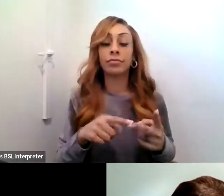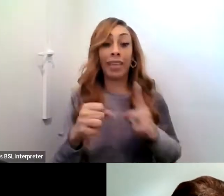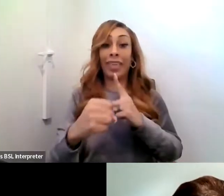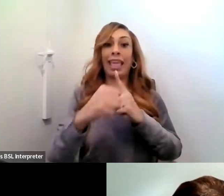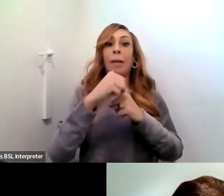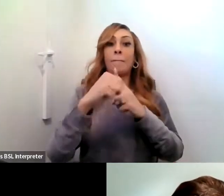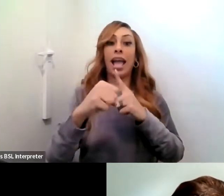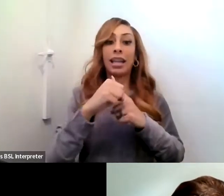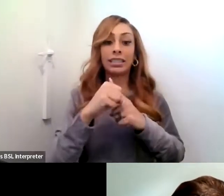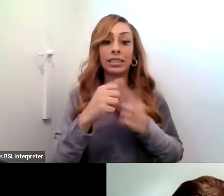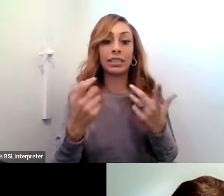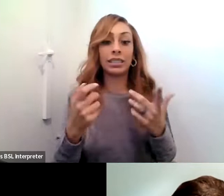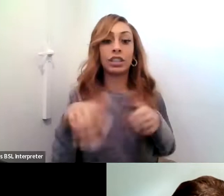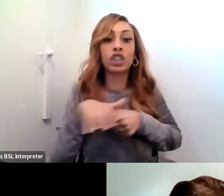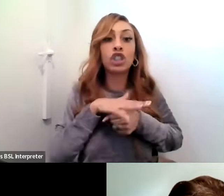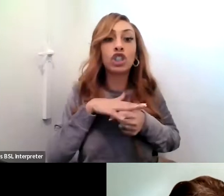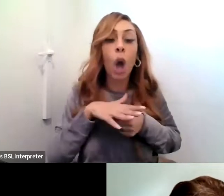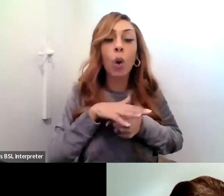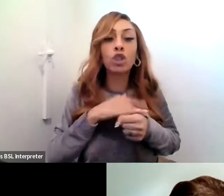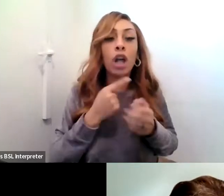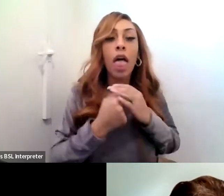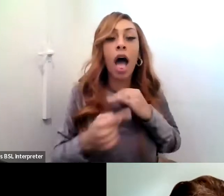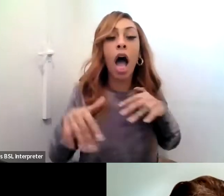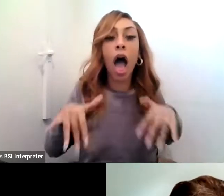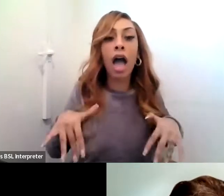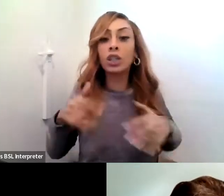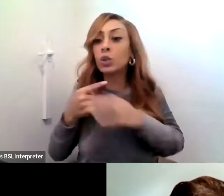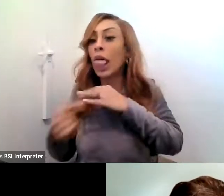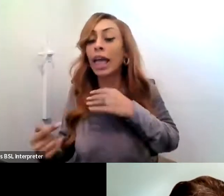on issues like social isolation if you're just watching a show.